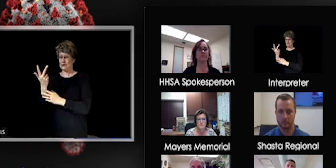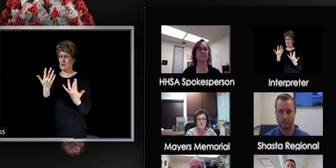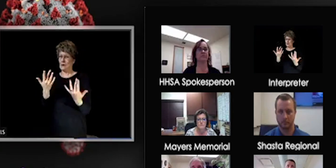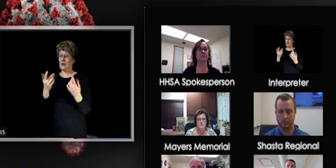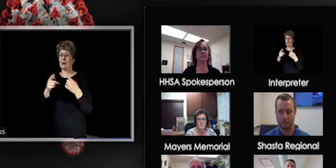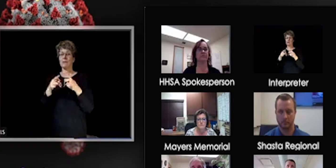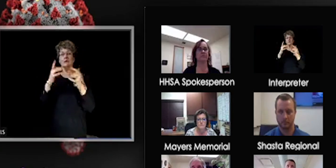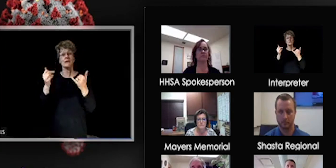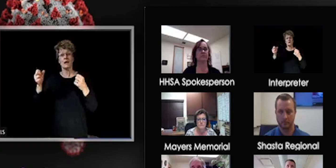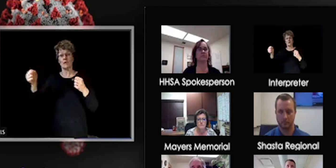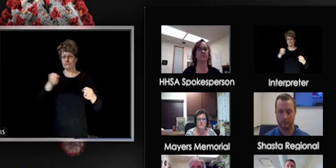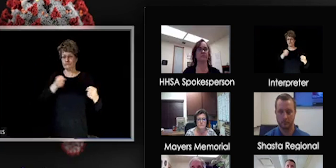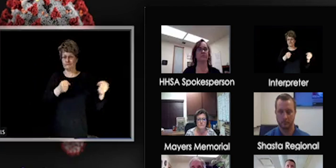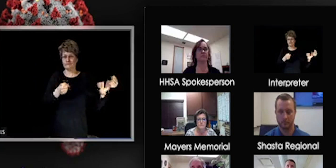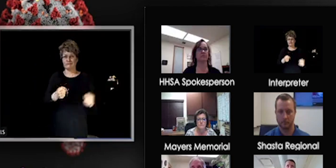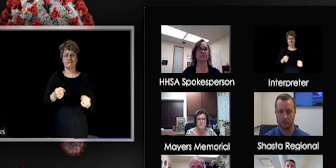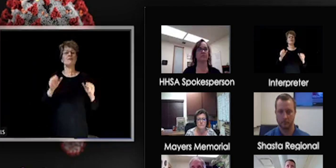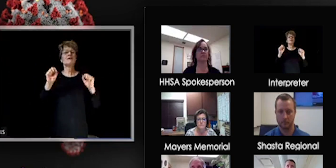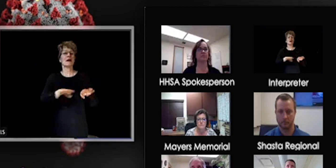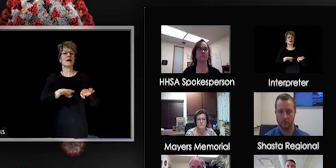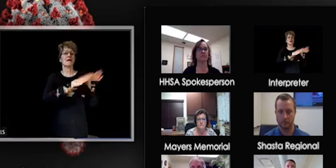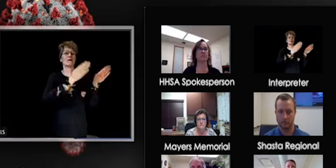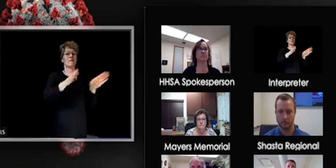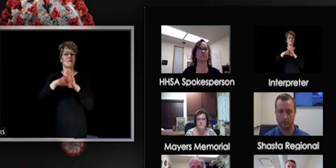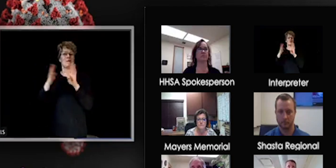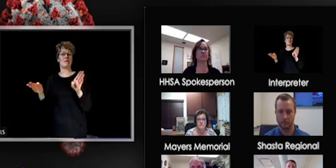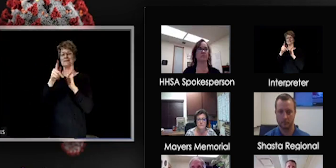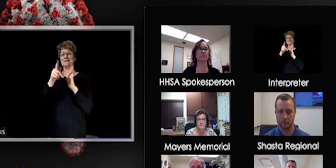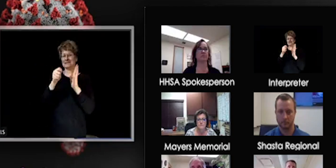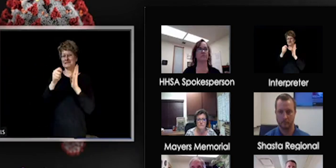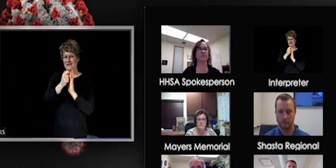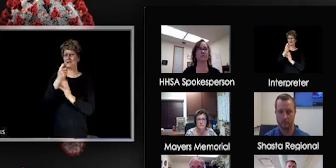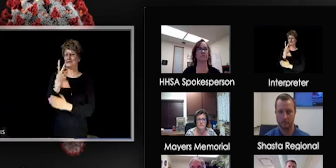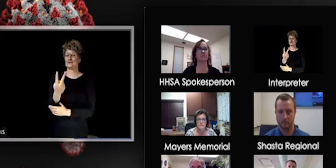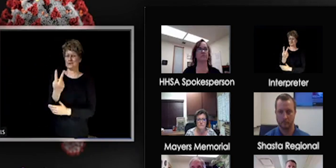hair salons and barbers that’s only for variance counties, which Shasta County is